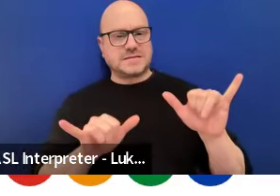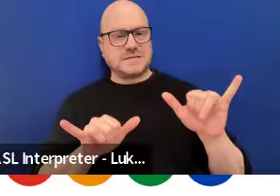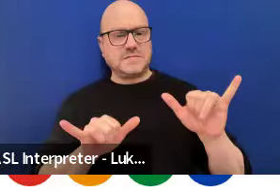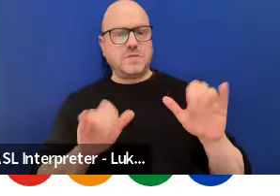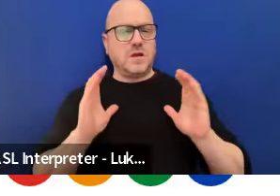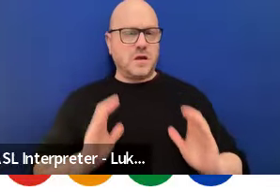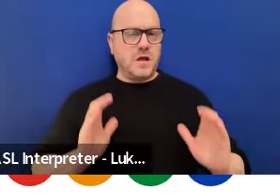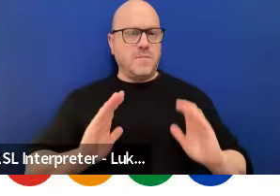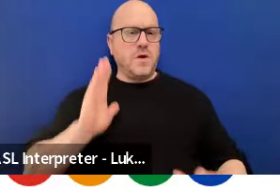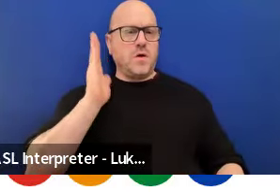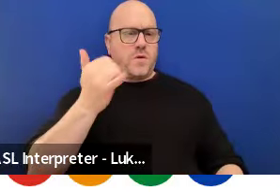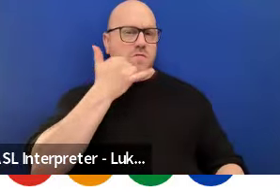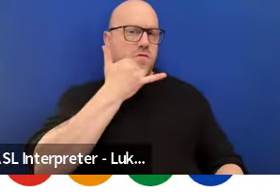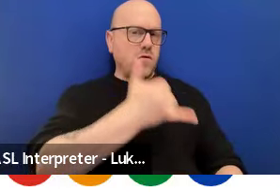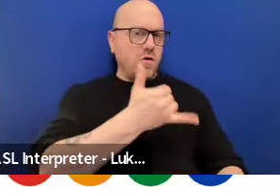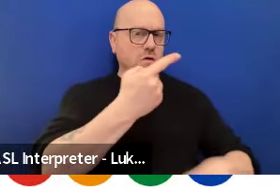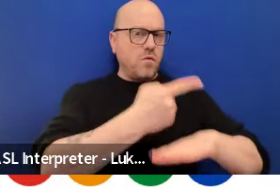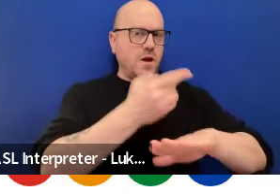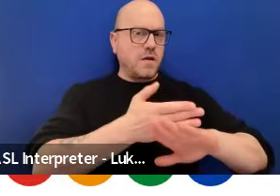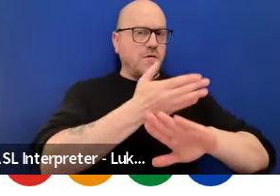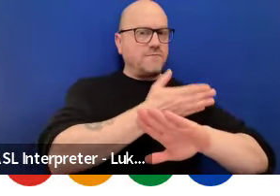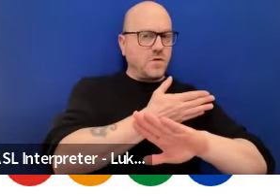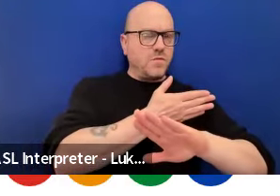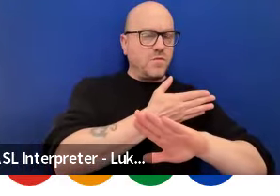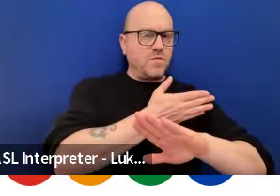BEING DONE, WE ARE SEEING THE GLITCH IN THE SYSTEM WHERE